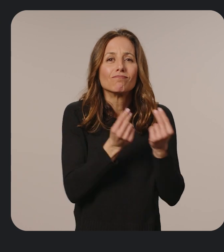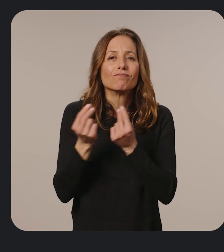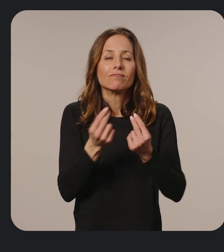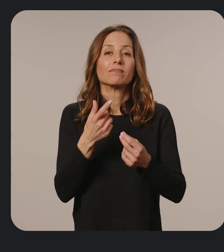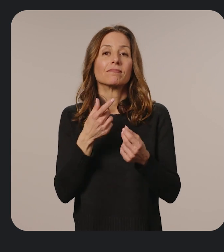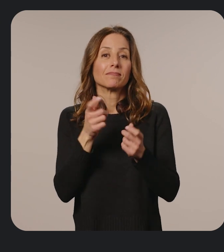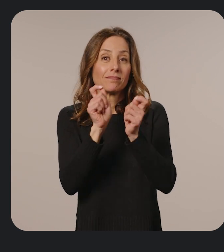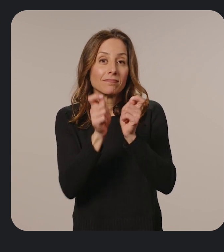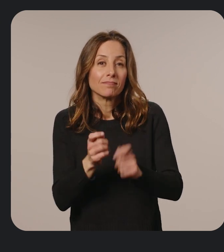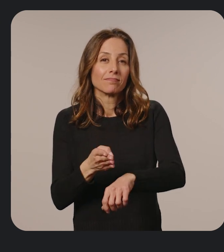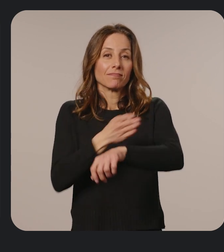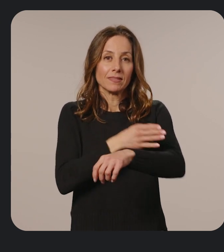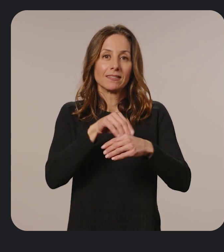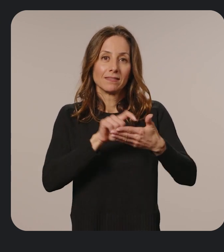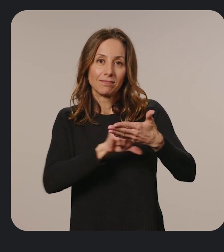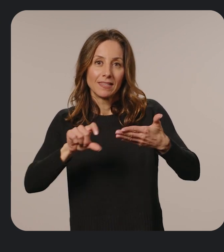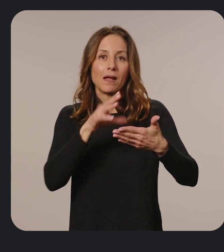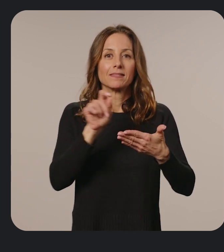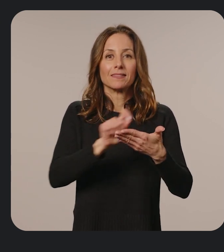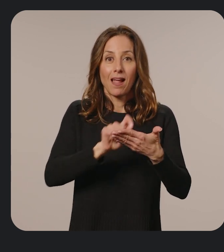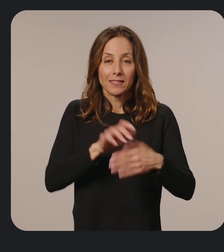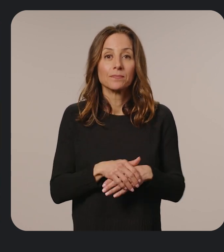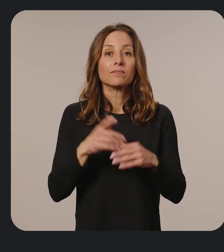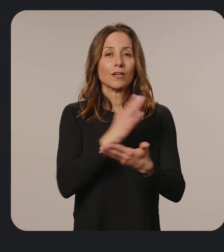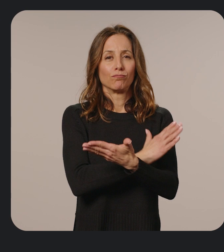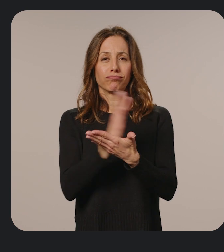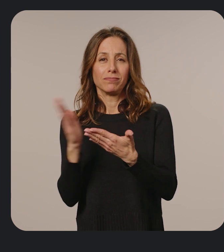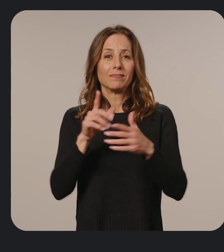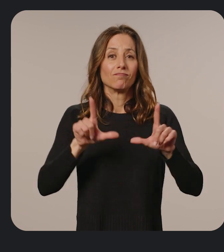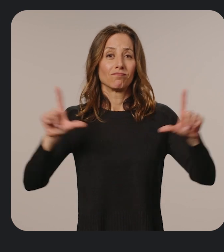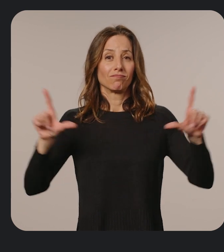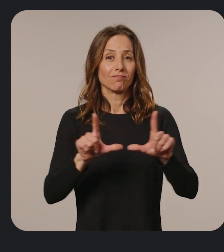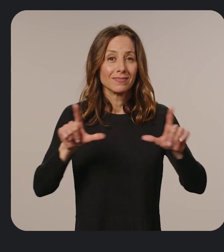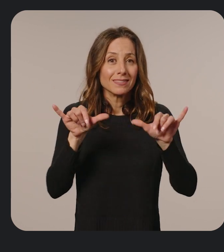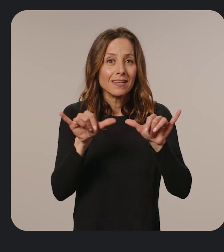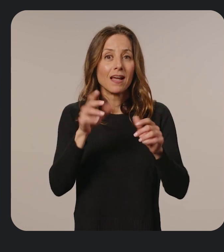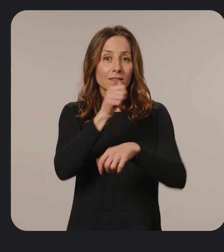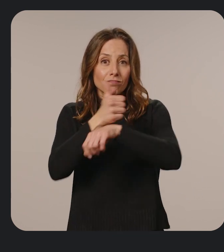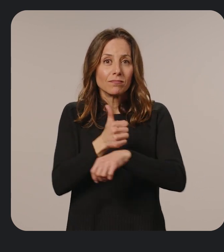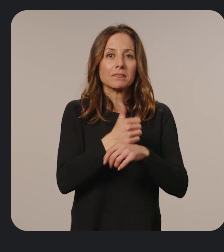aided by refinements in the platform to the taskbar and stylus. The broader ranges of possible screen sizes and configurations